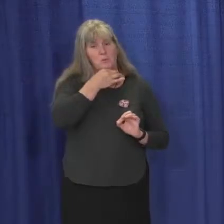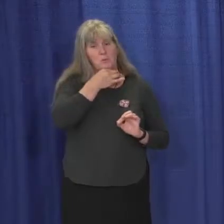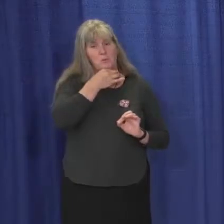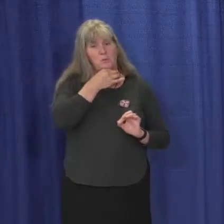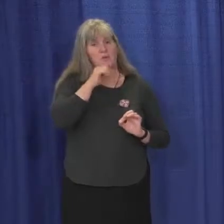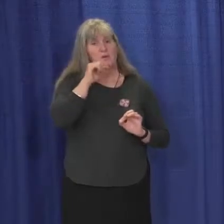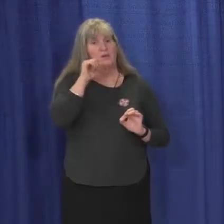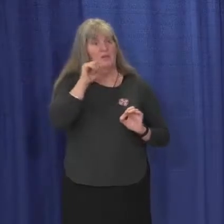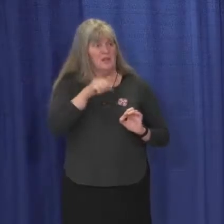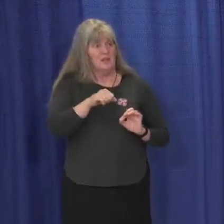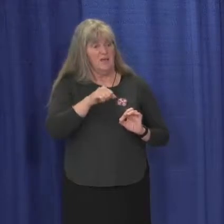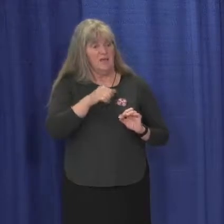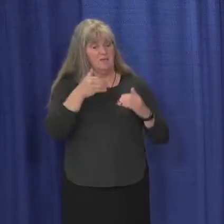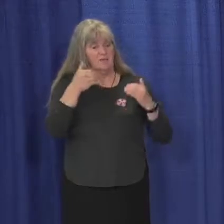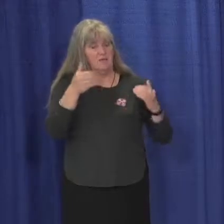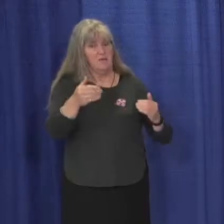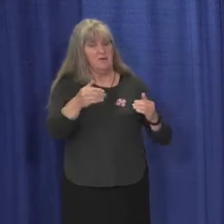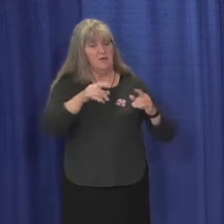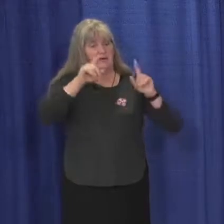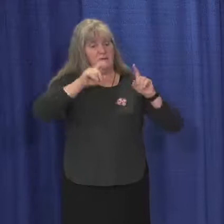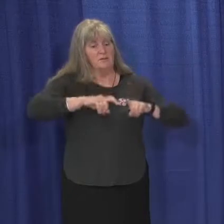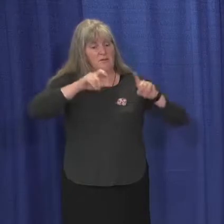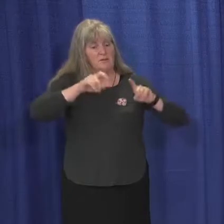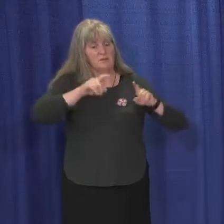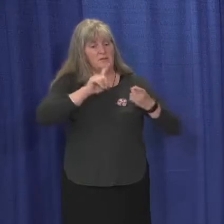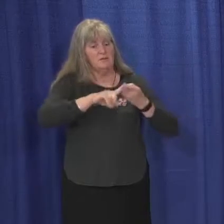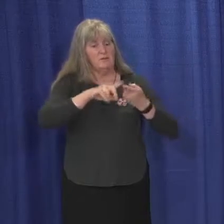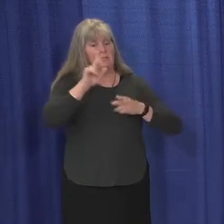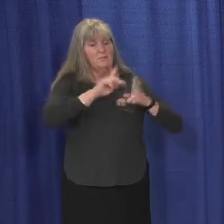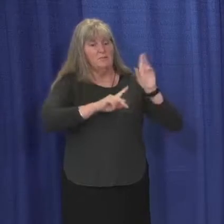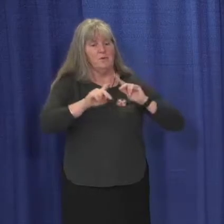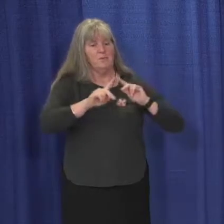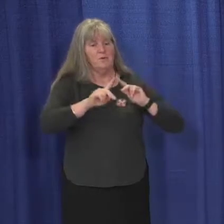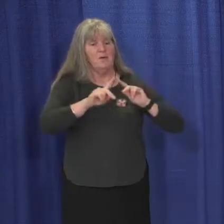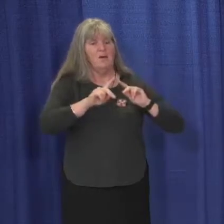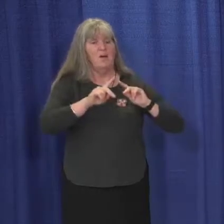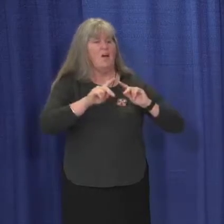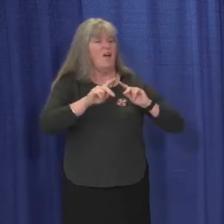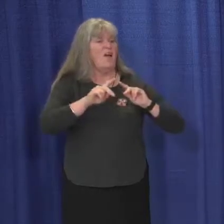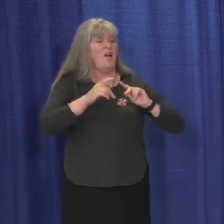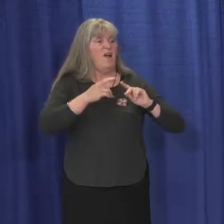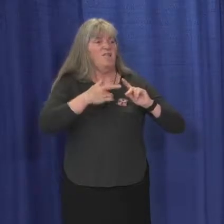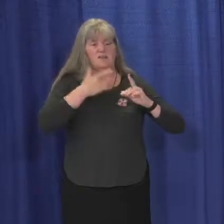this point to open testing to people who do not have symptoms